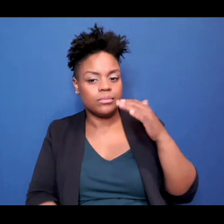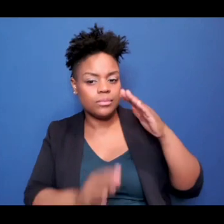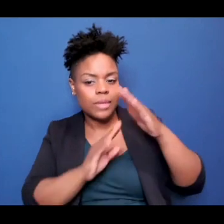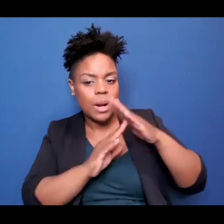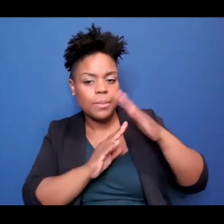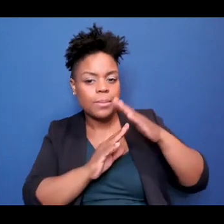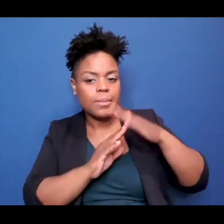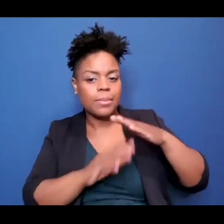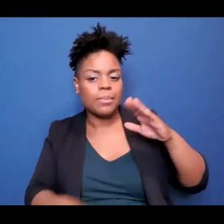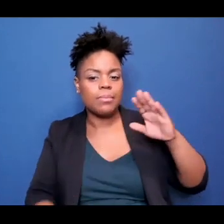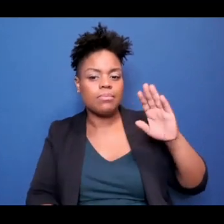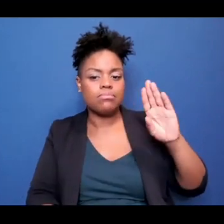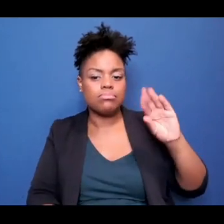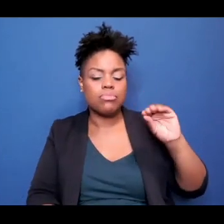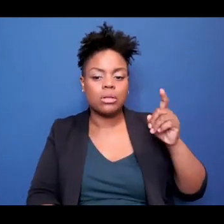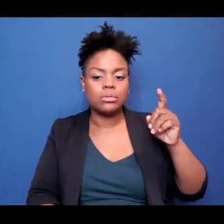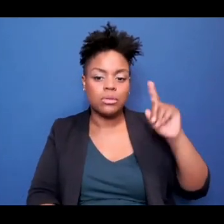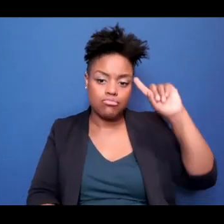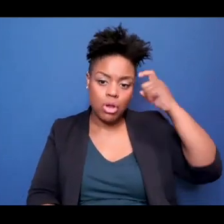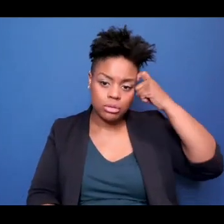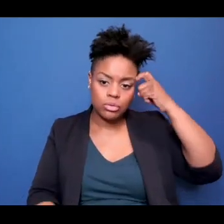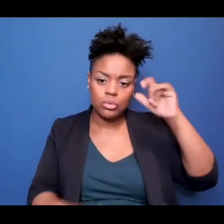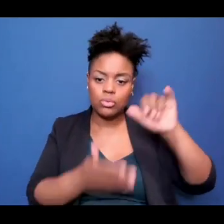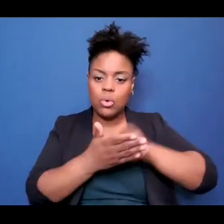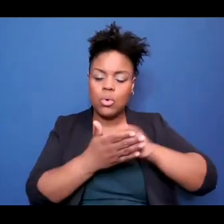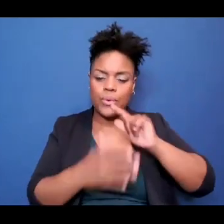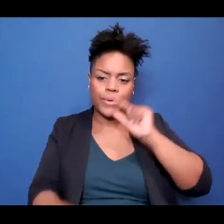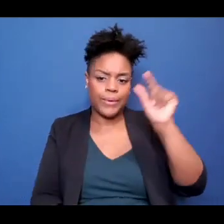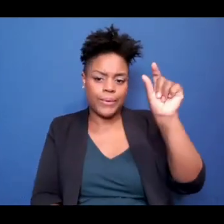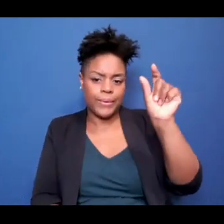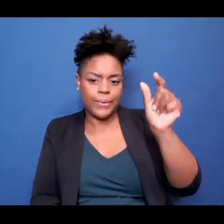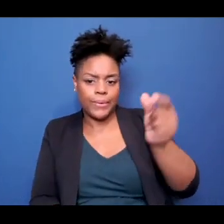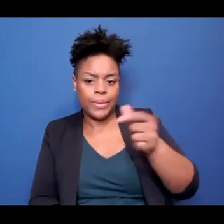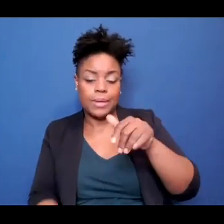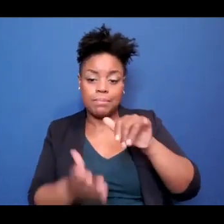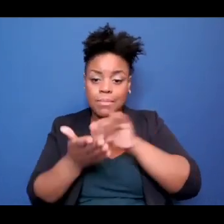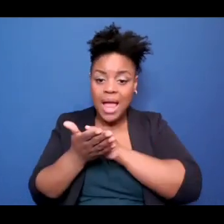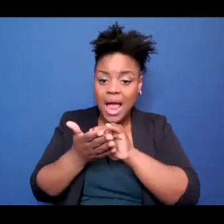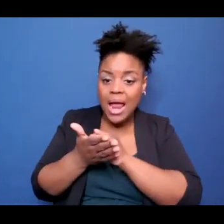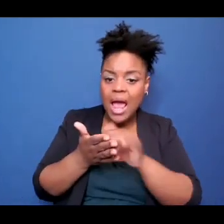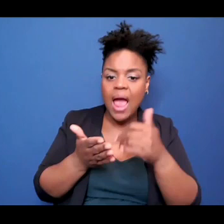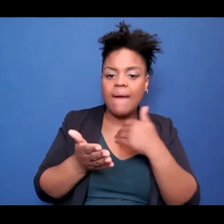DENSITY ACROSS FIBERS OF NEW YORK CITY. AT THE TOP IS THE BRONX, SKINNY,